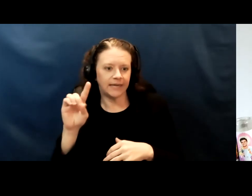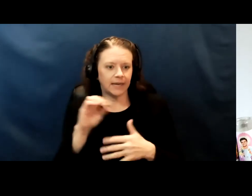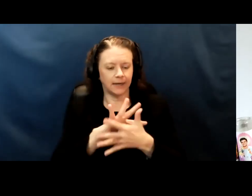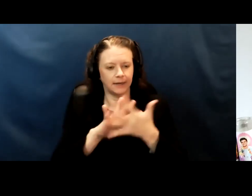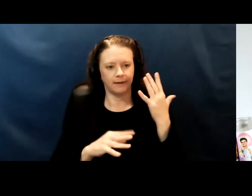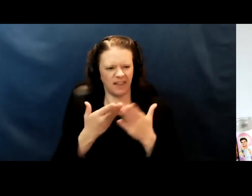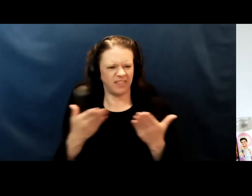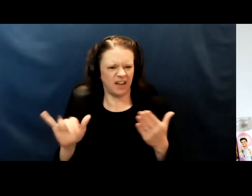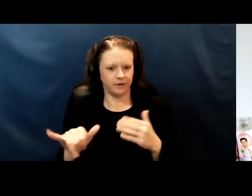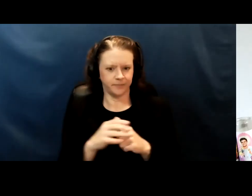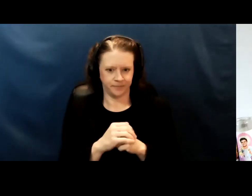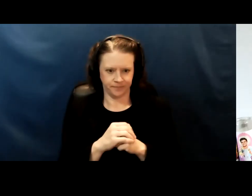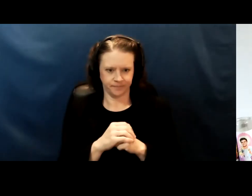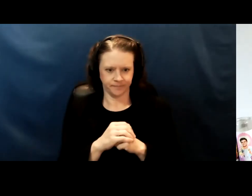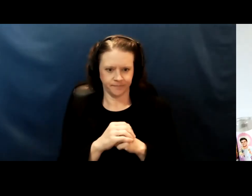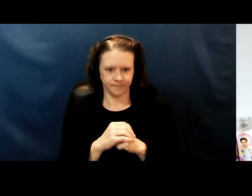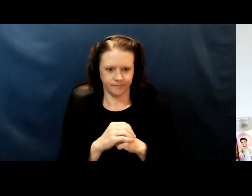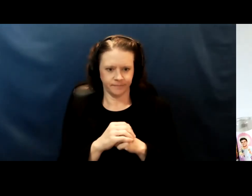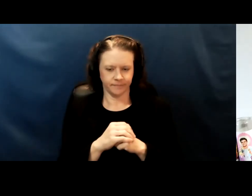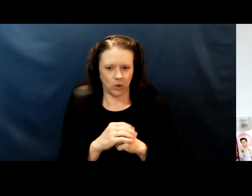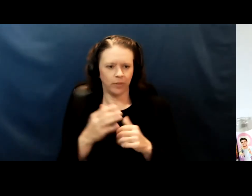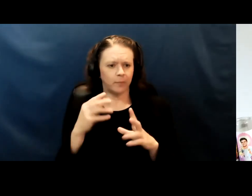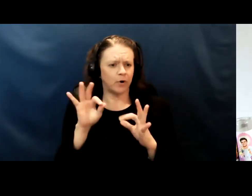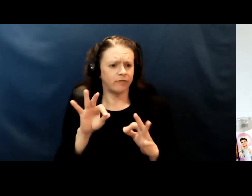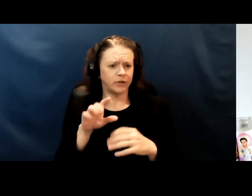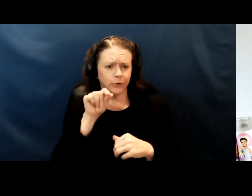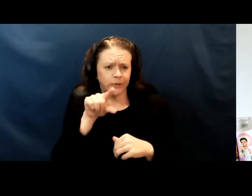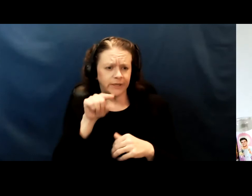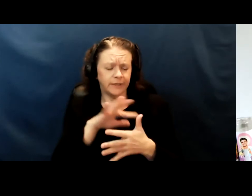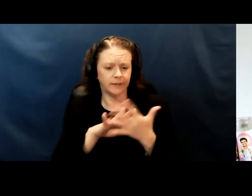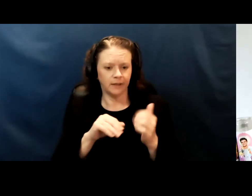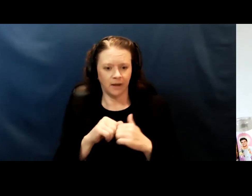So I'm like, oh, great. Awesome. This was a big company, I'm